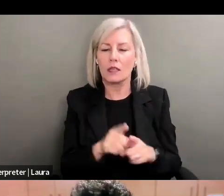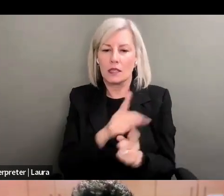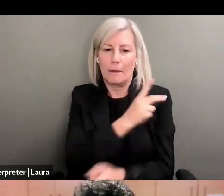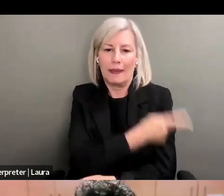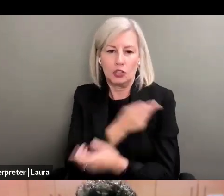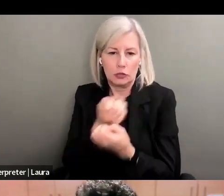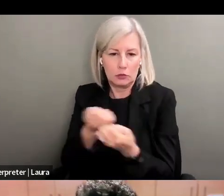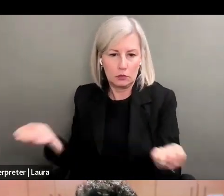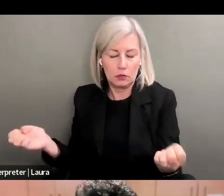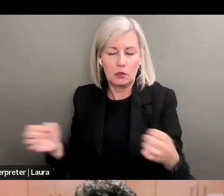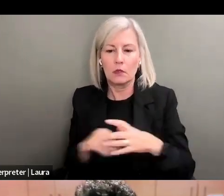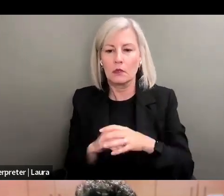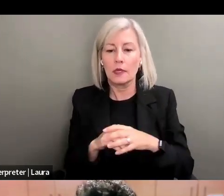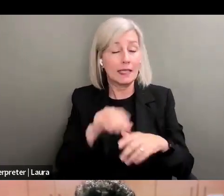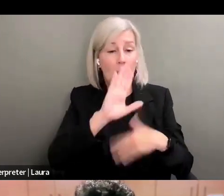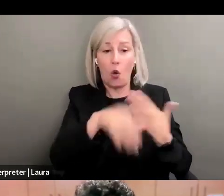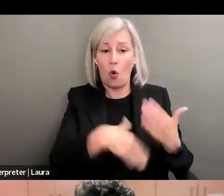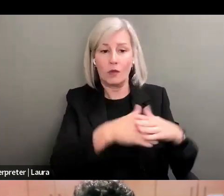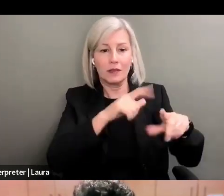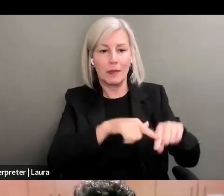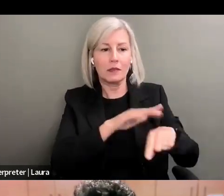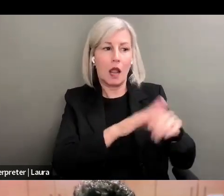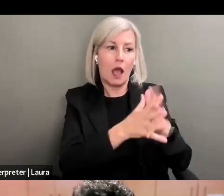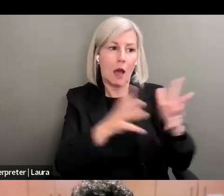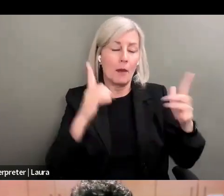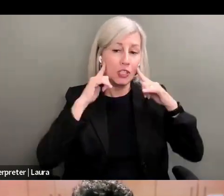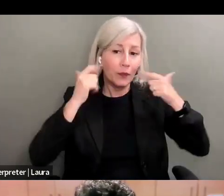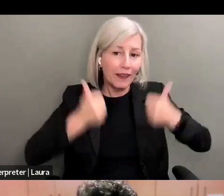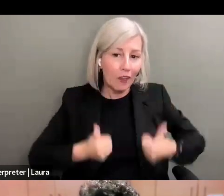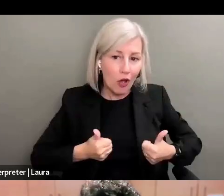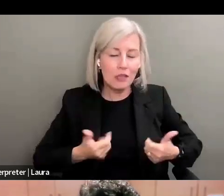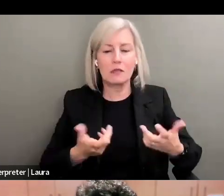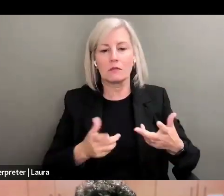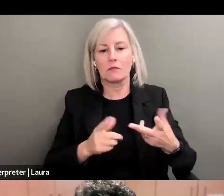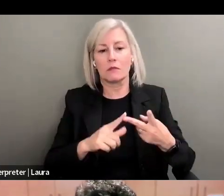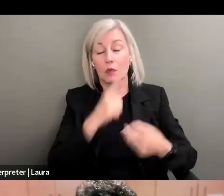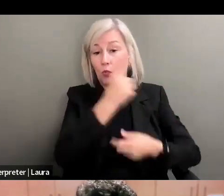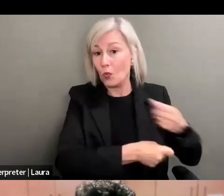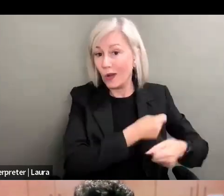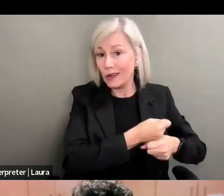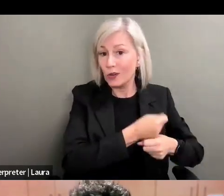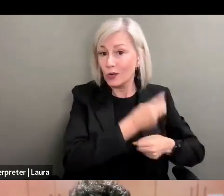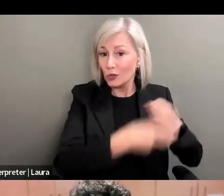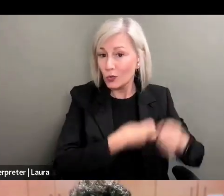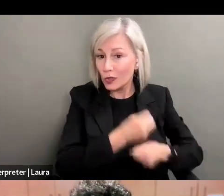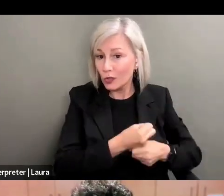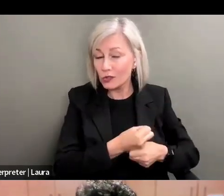This is all going to depend on you know how much hearing loss does the patient have? Is it one year or two years? Is it symmetric or not?